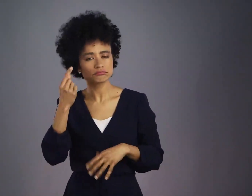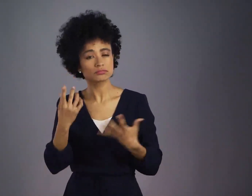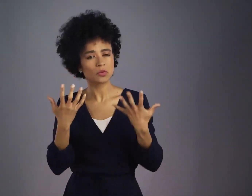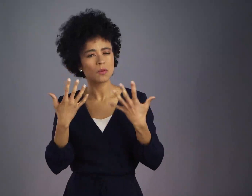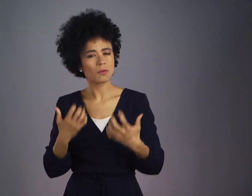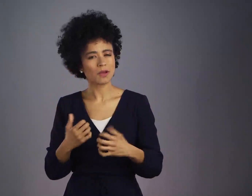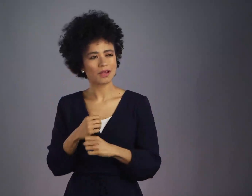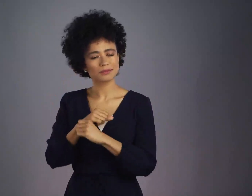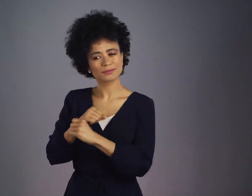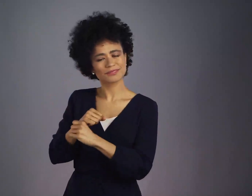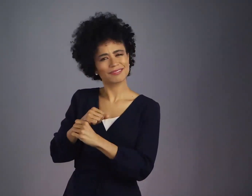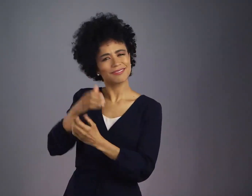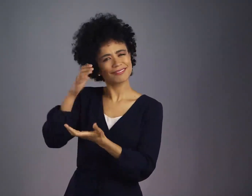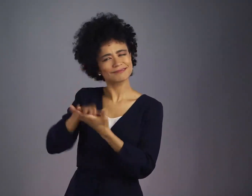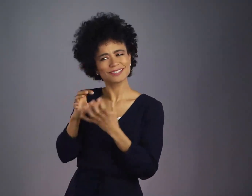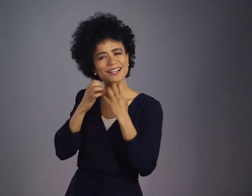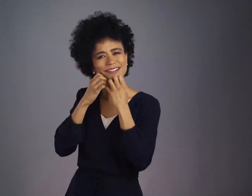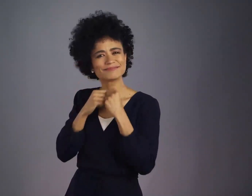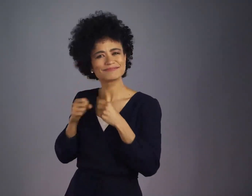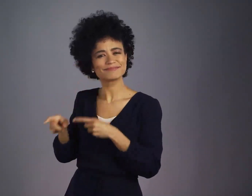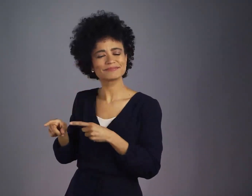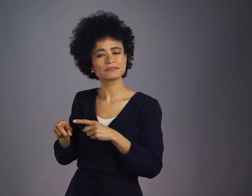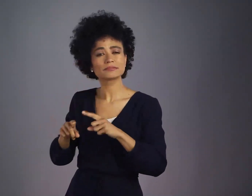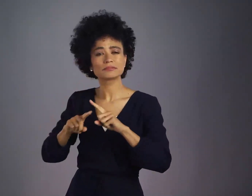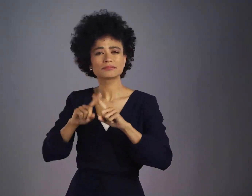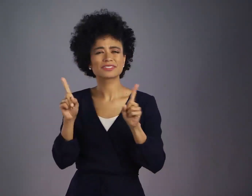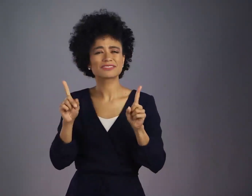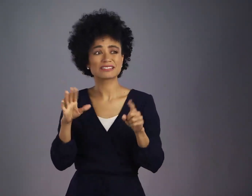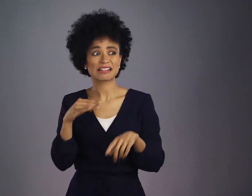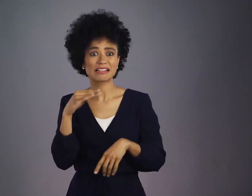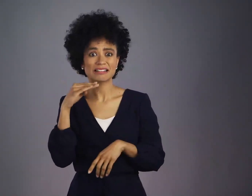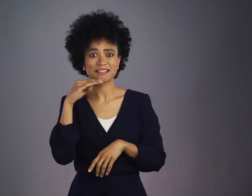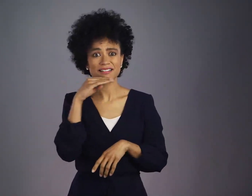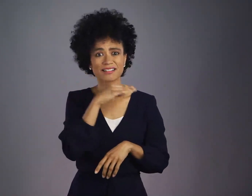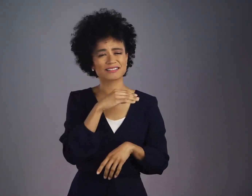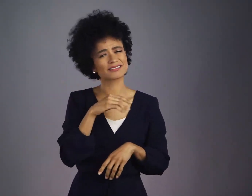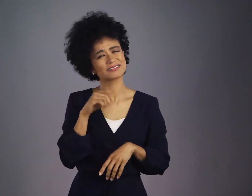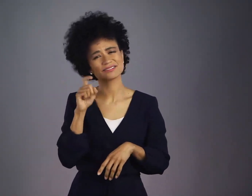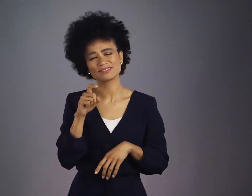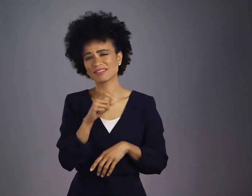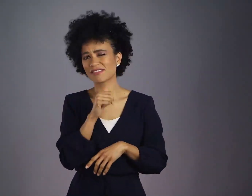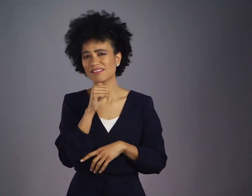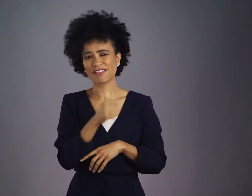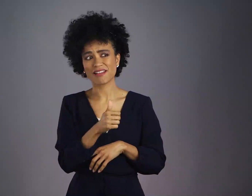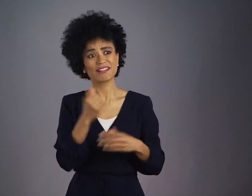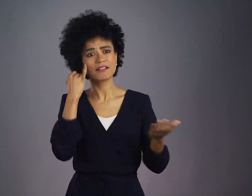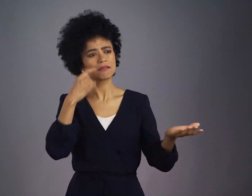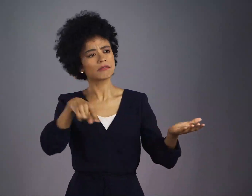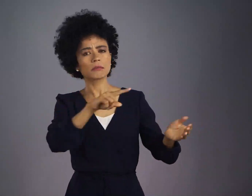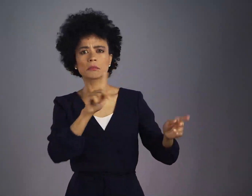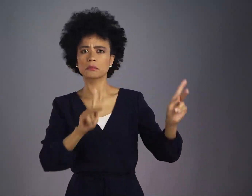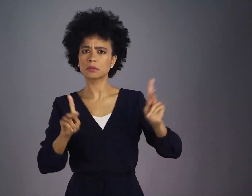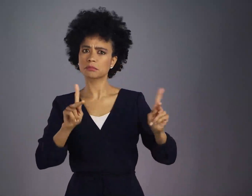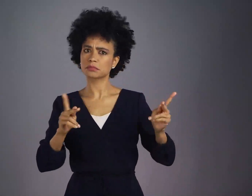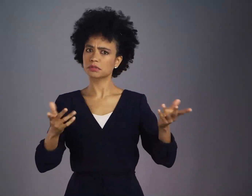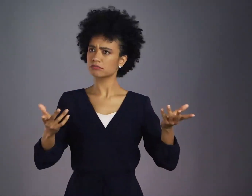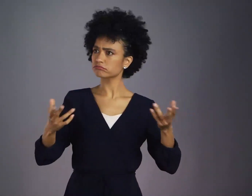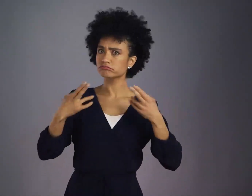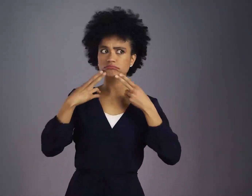Your desire to protect him should not cause you to lie to people when they have a right to know where he is and what he is doing.